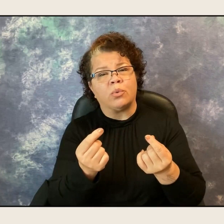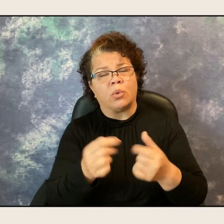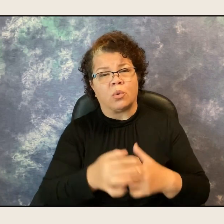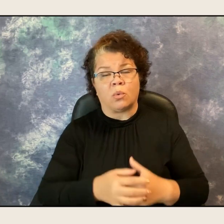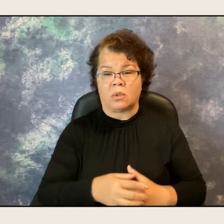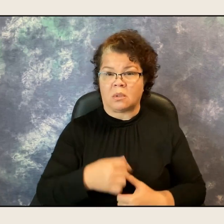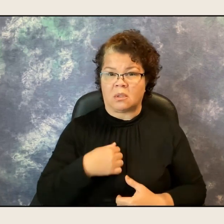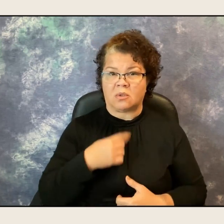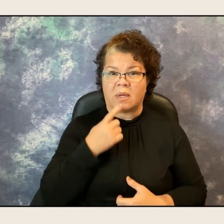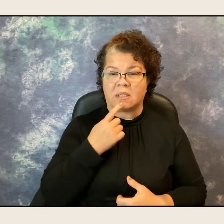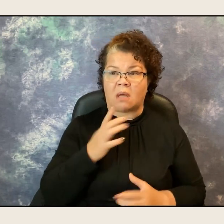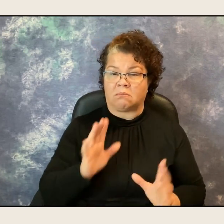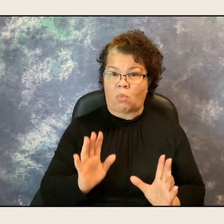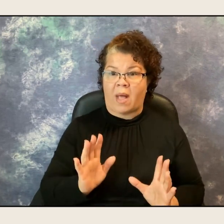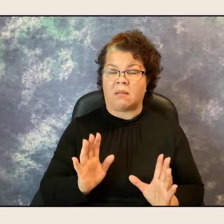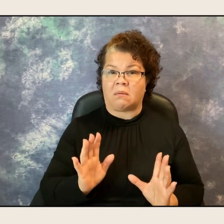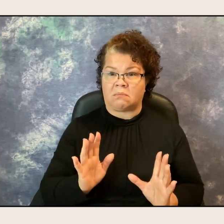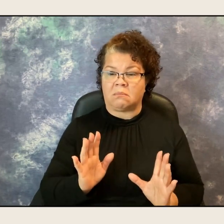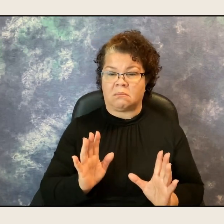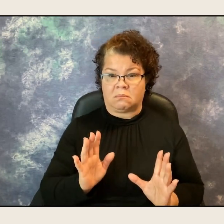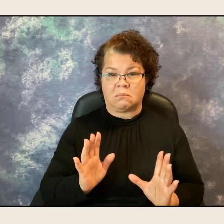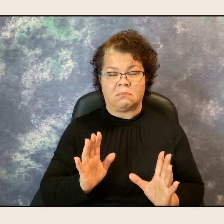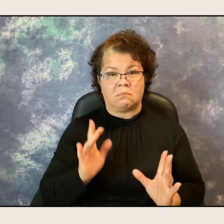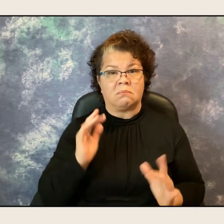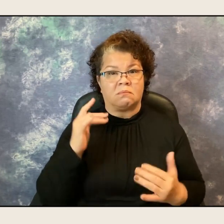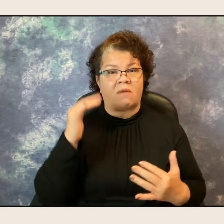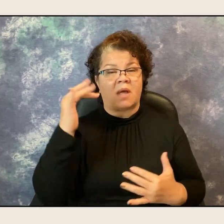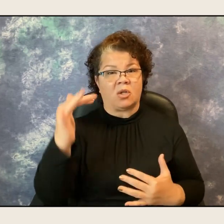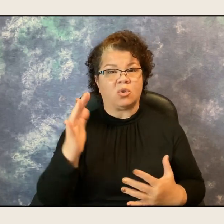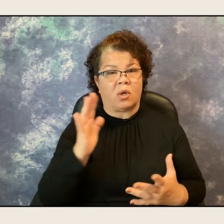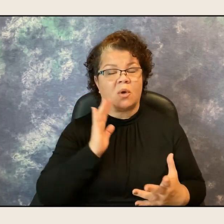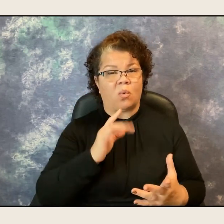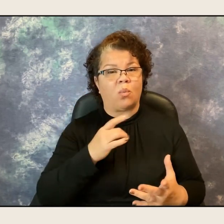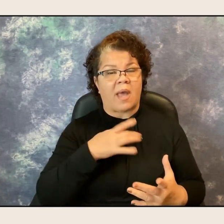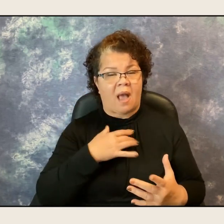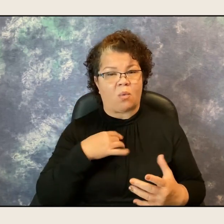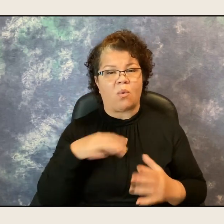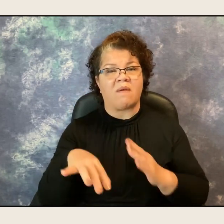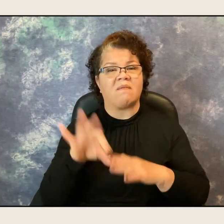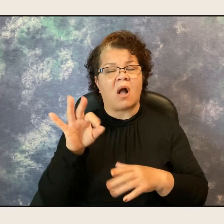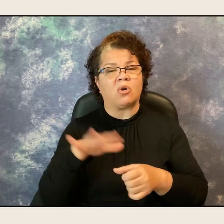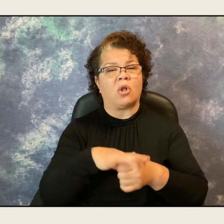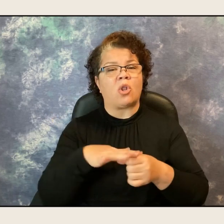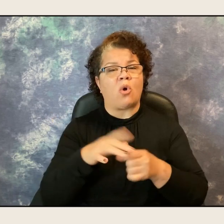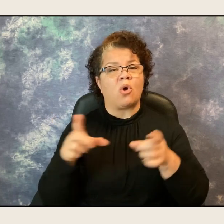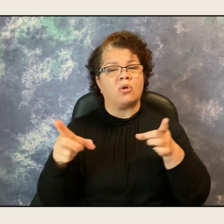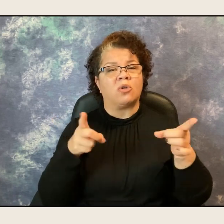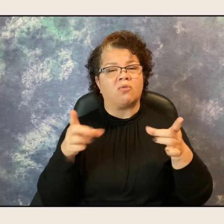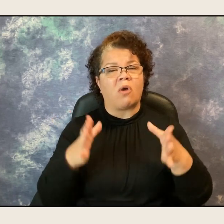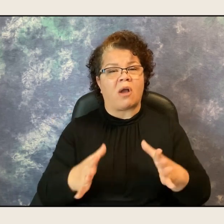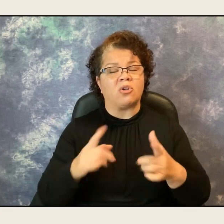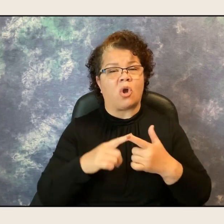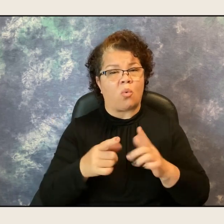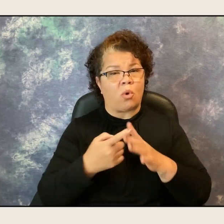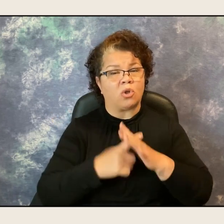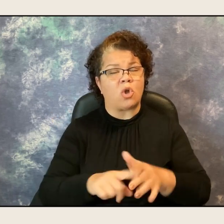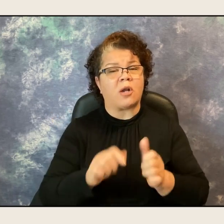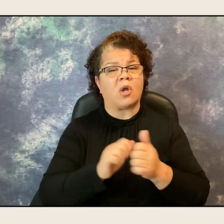we eventually created, we got a local director and we started with a film called "Memory Builds the Monument Part One".